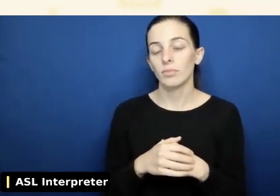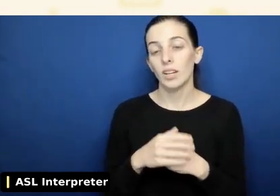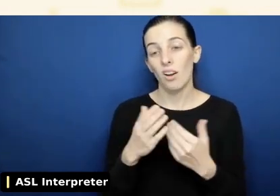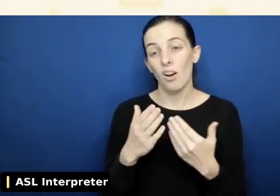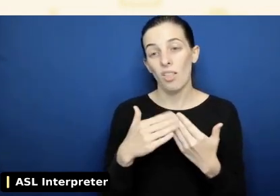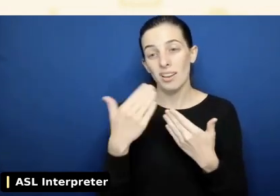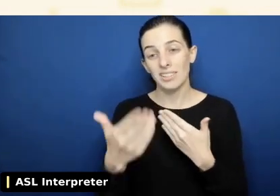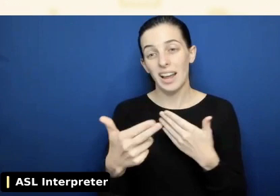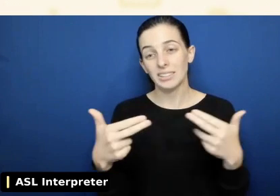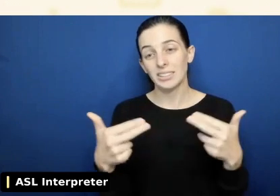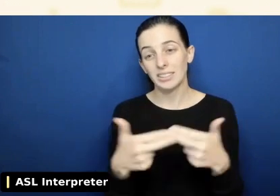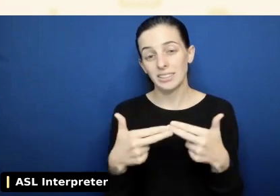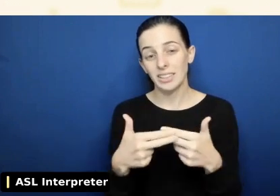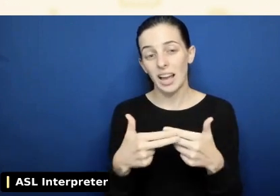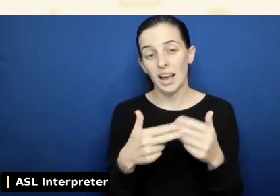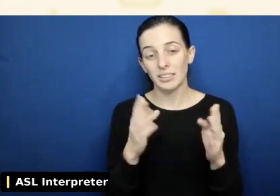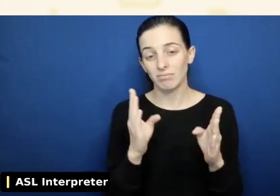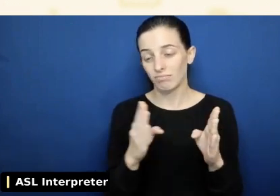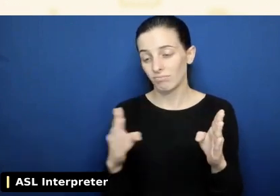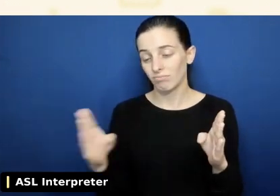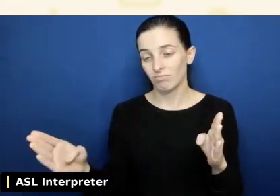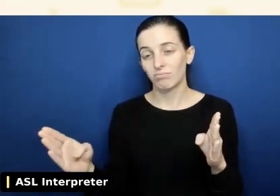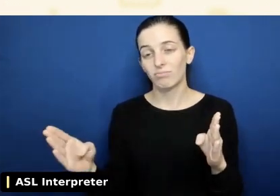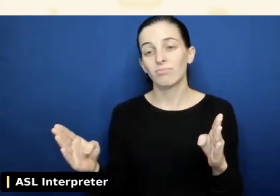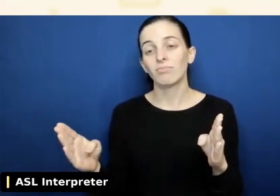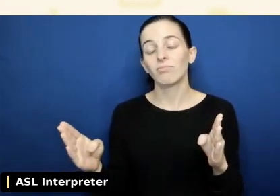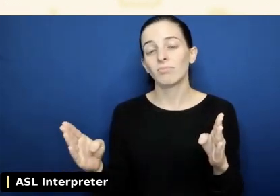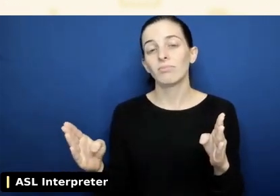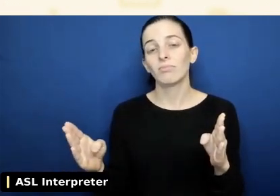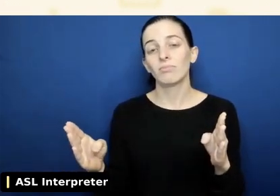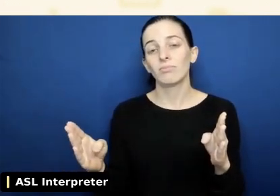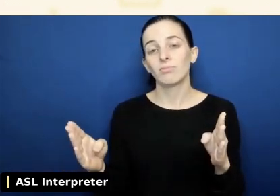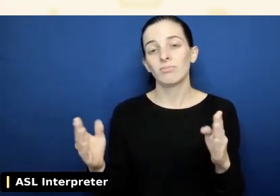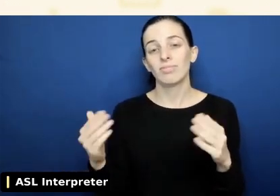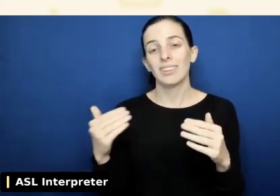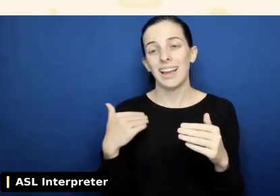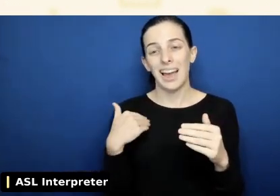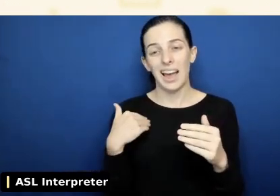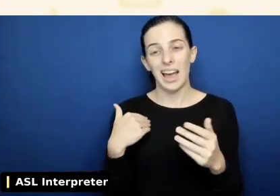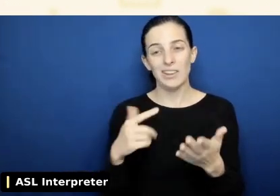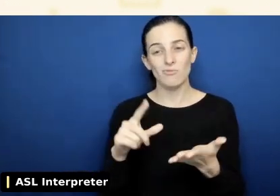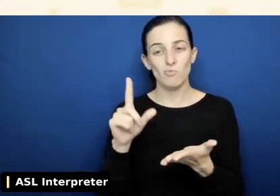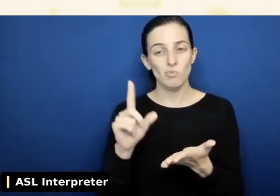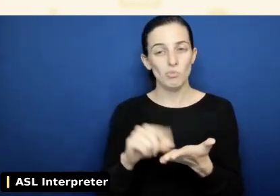for thriving press event organizers that there are difficulties,